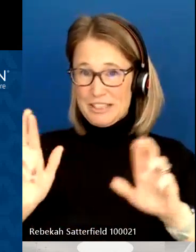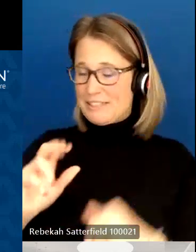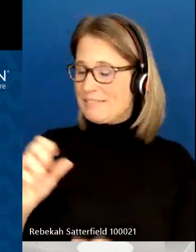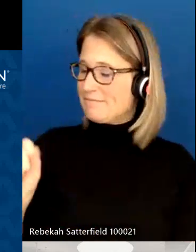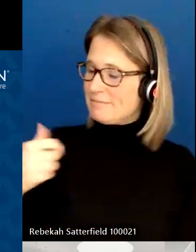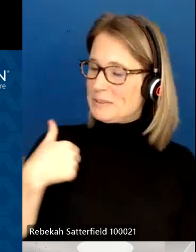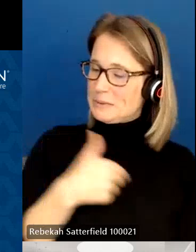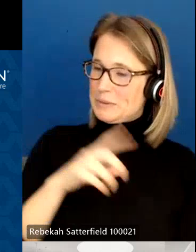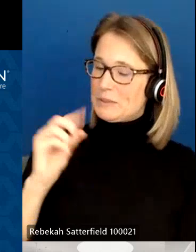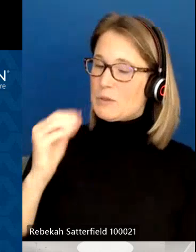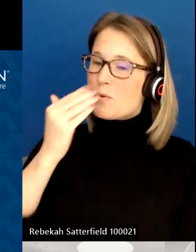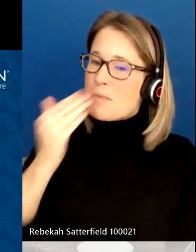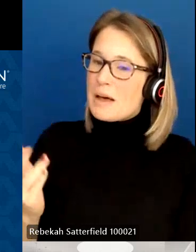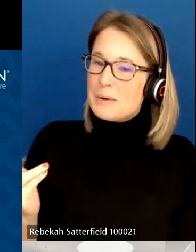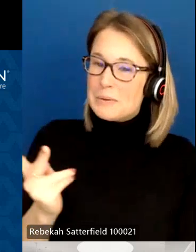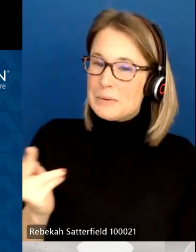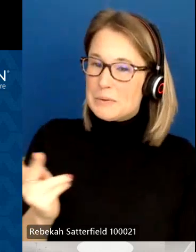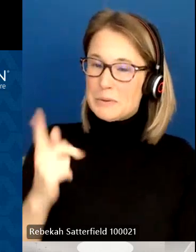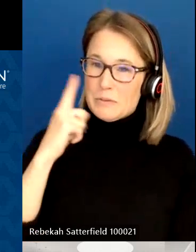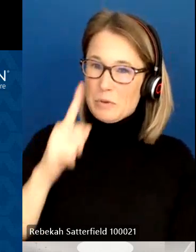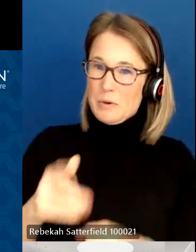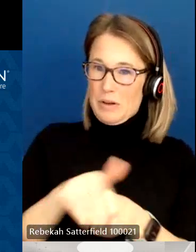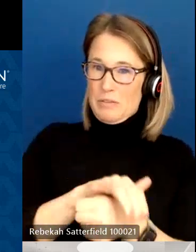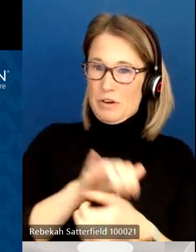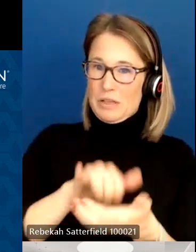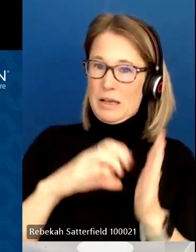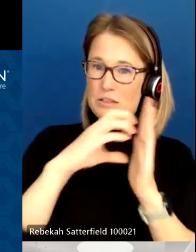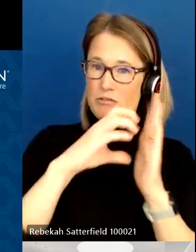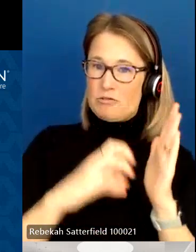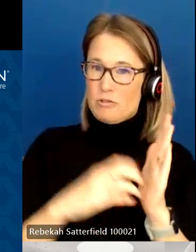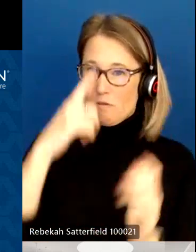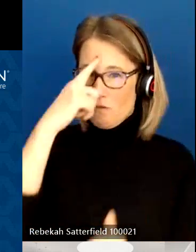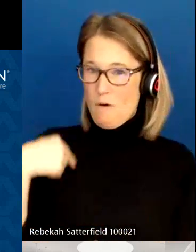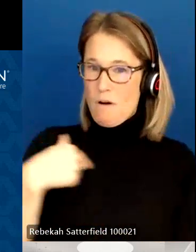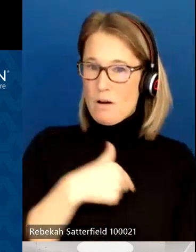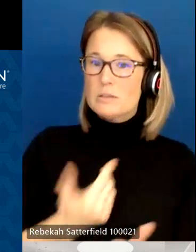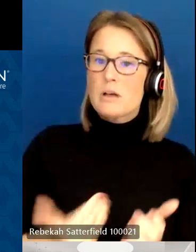and Carl as well for for covering that section for us um again and just a few housekeeping items as